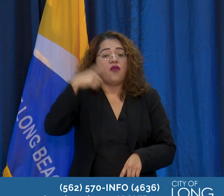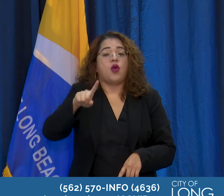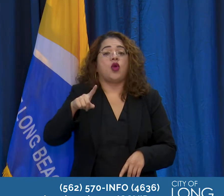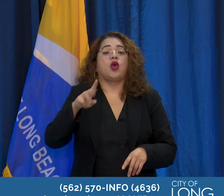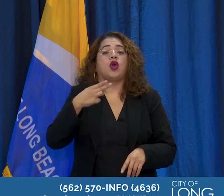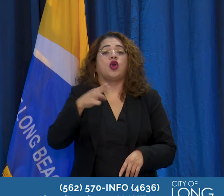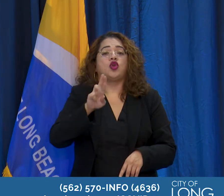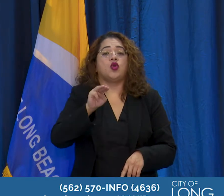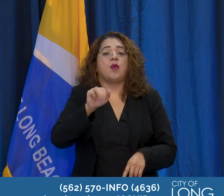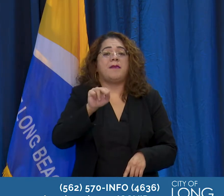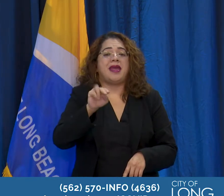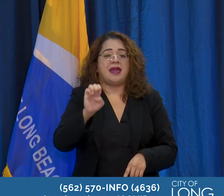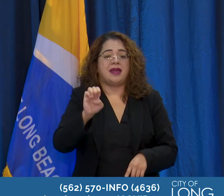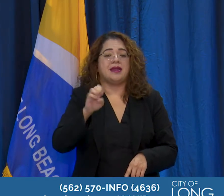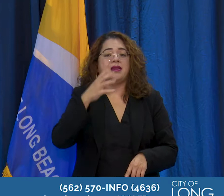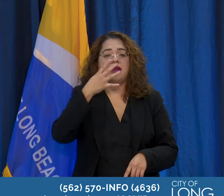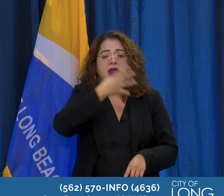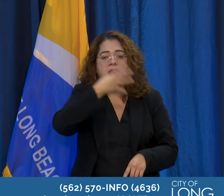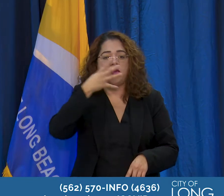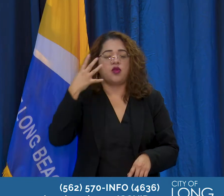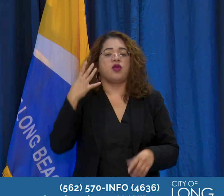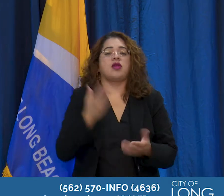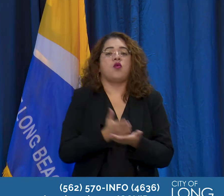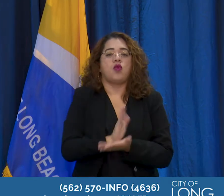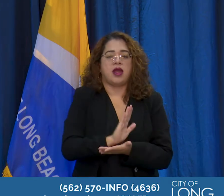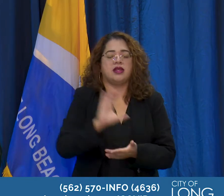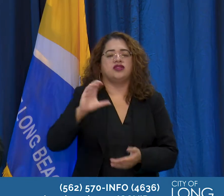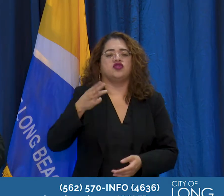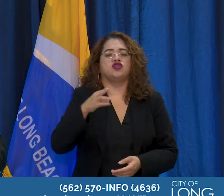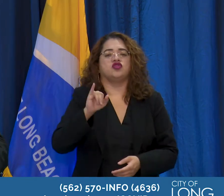And lastly, I want to just add something about the census.